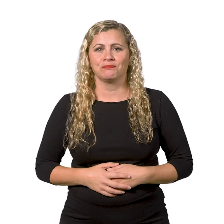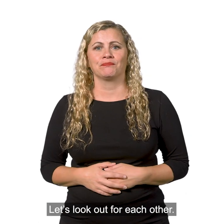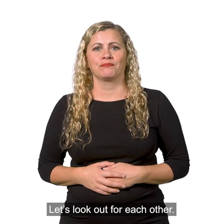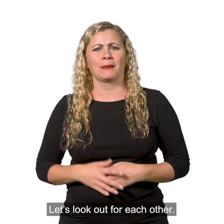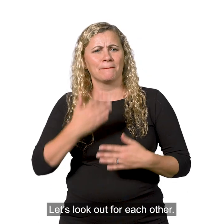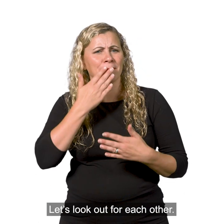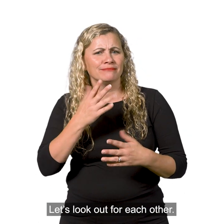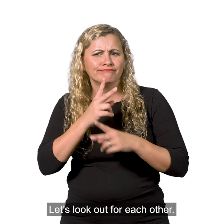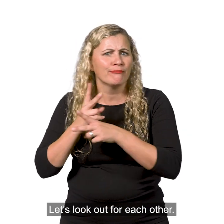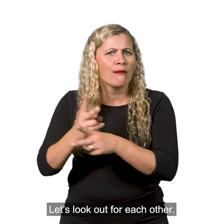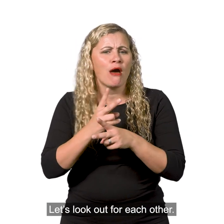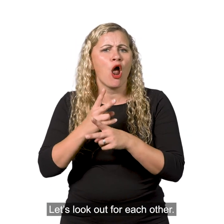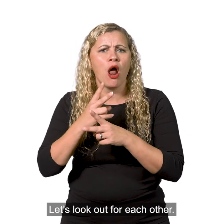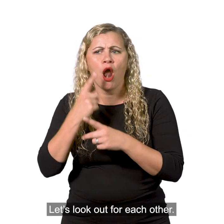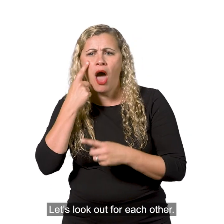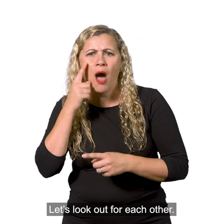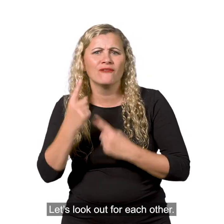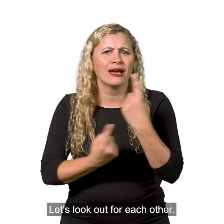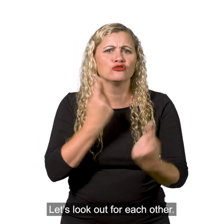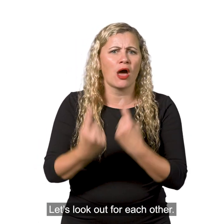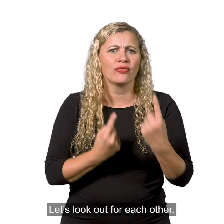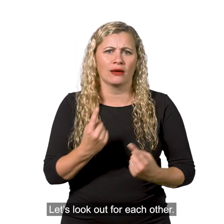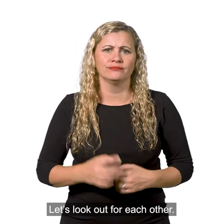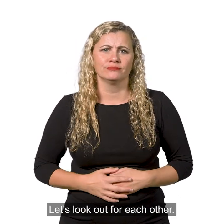Let’s look out for each other.